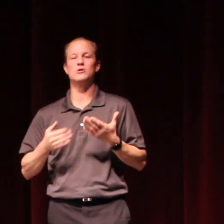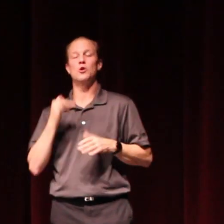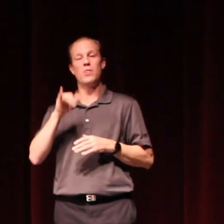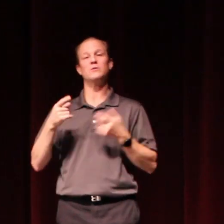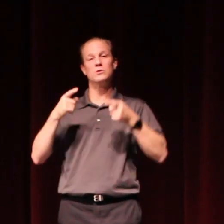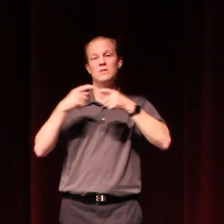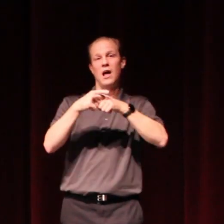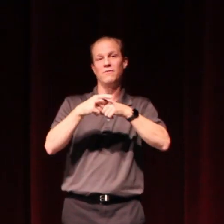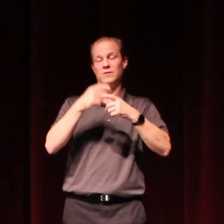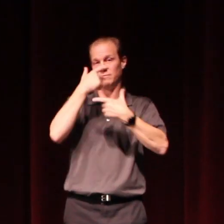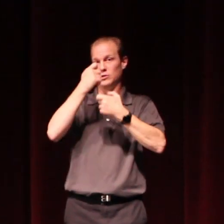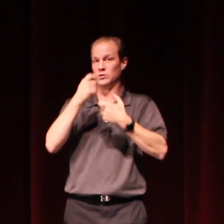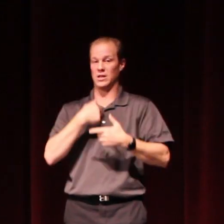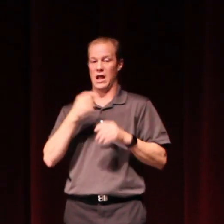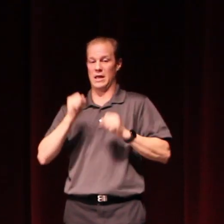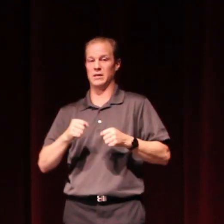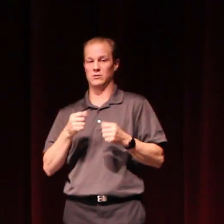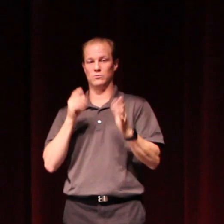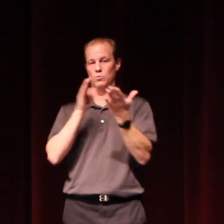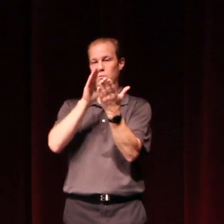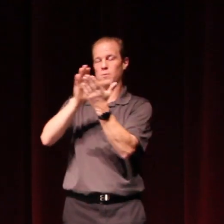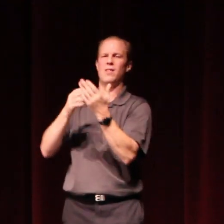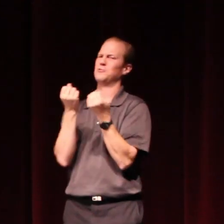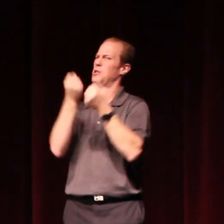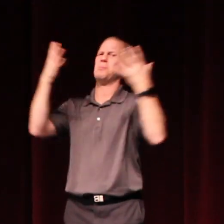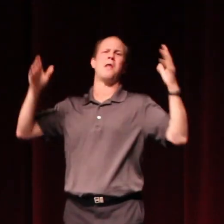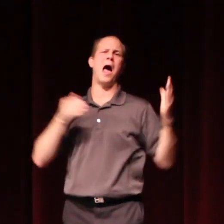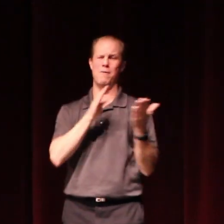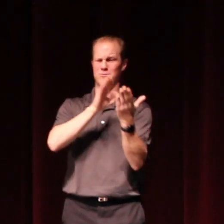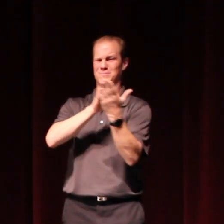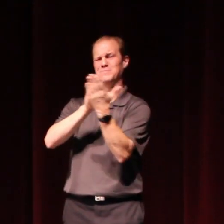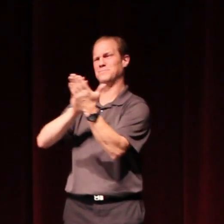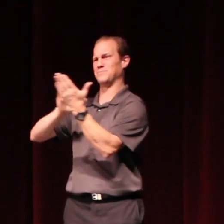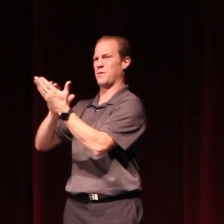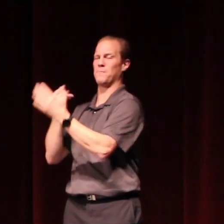great deal of conflicts that you could run into, if you're dealing with a contractor that you're